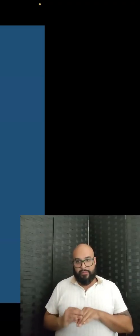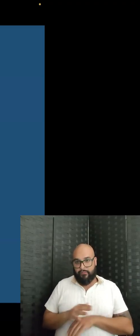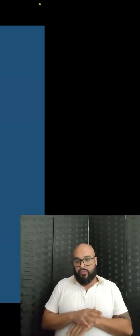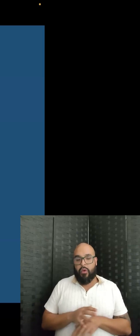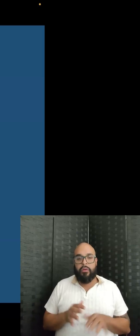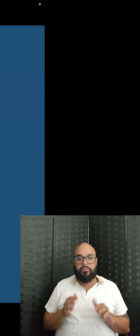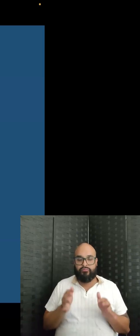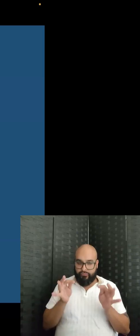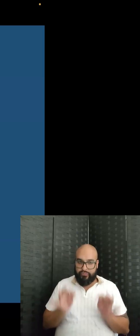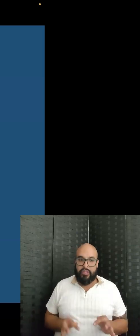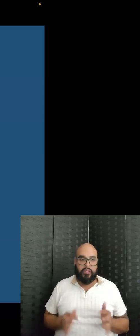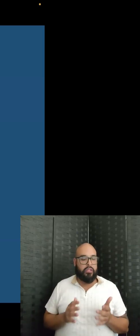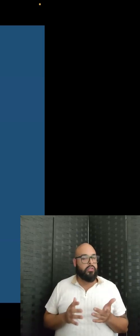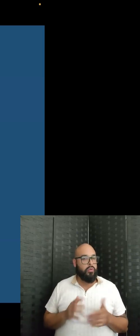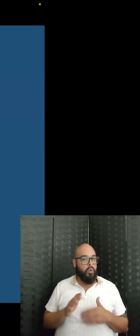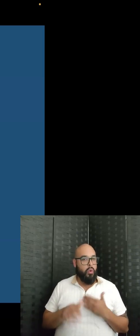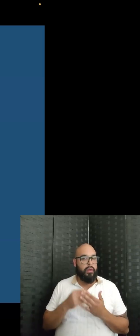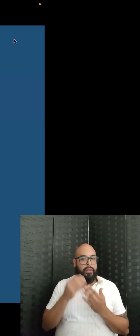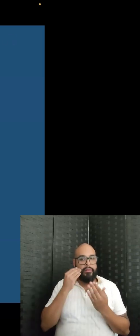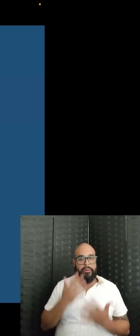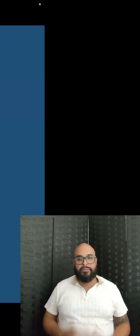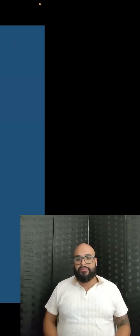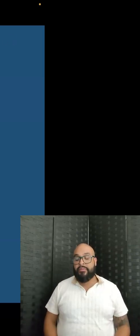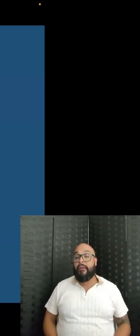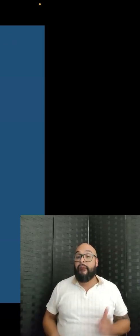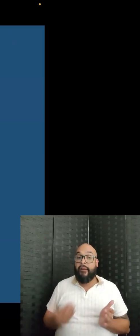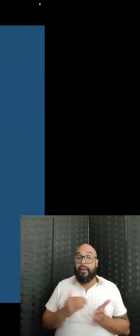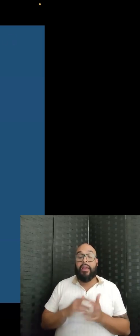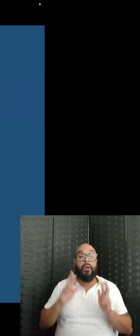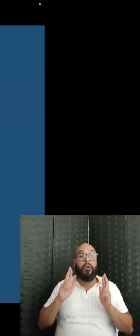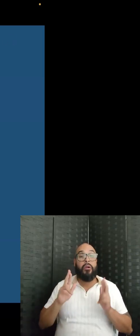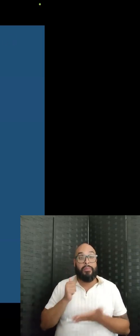So again, I hope it was helpful today and thank you for taking the time to join us.